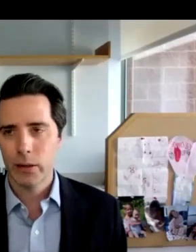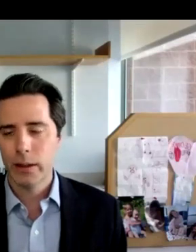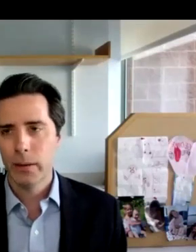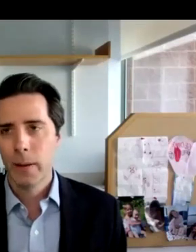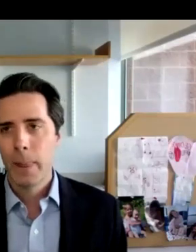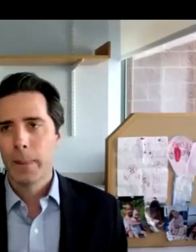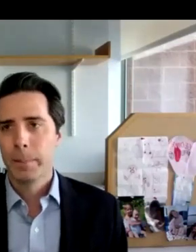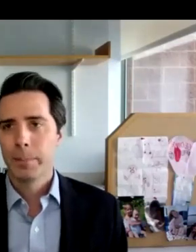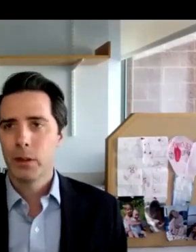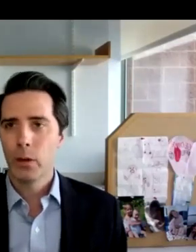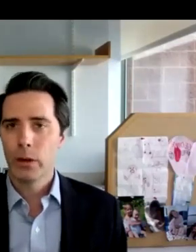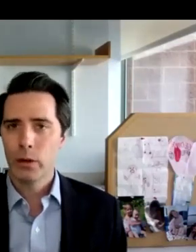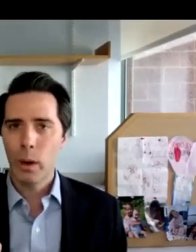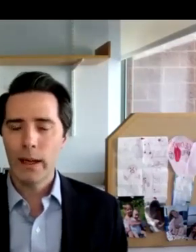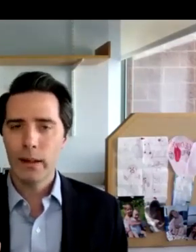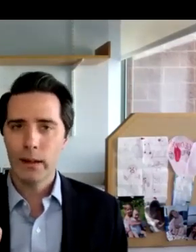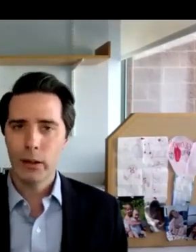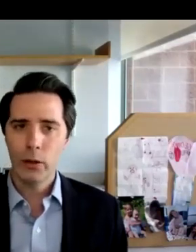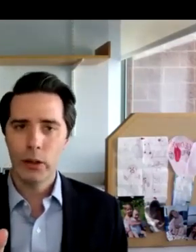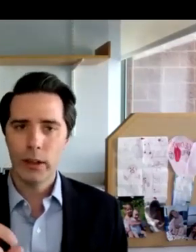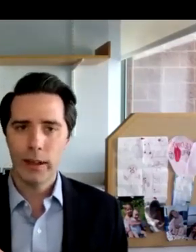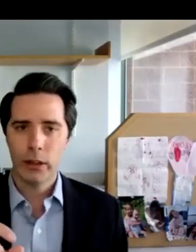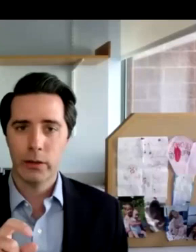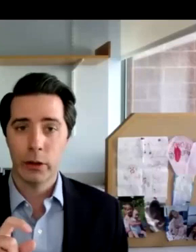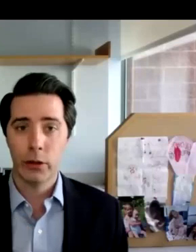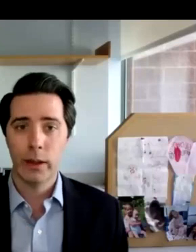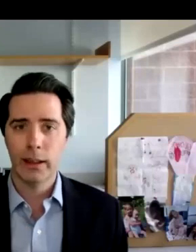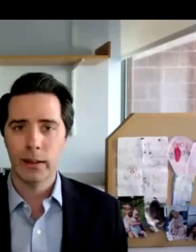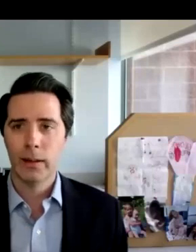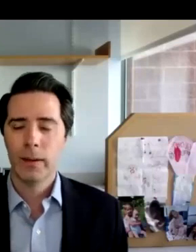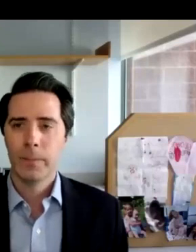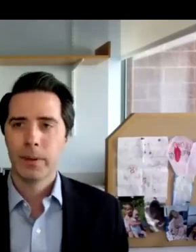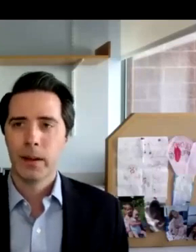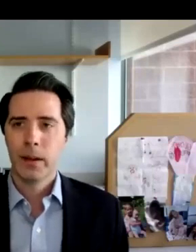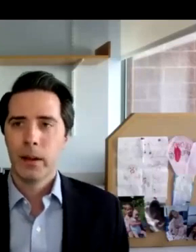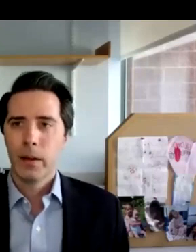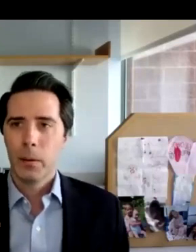screen so there's a way to use genetics just